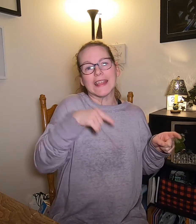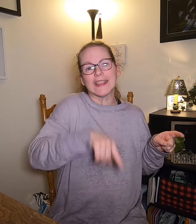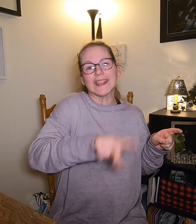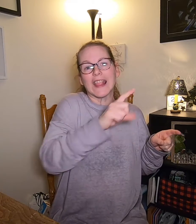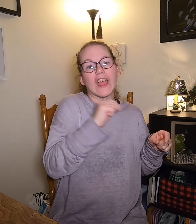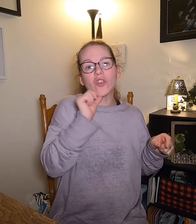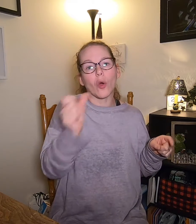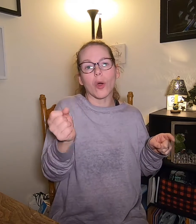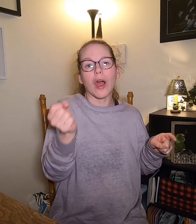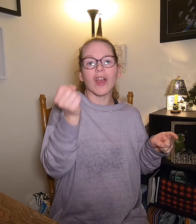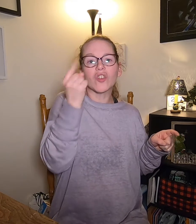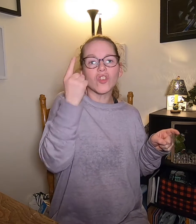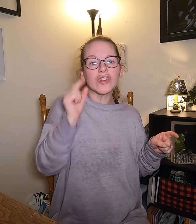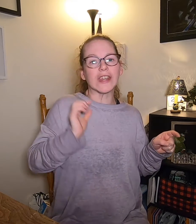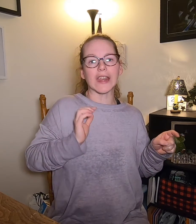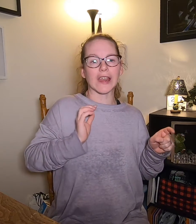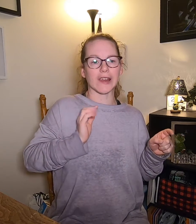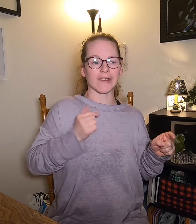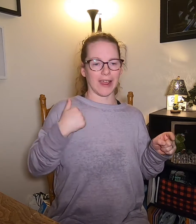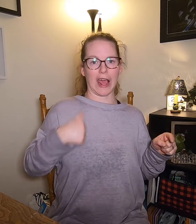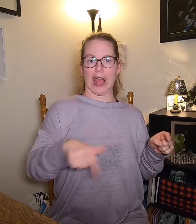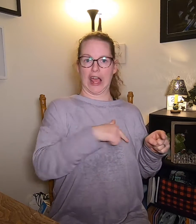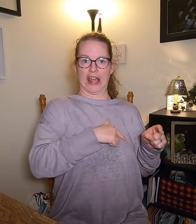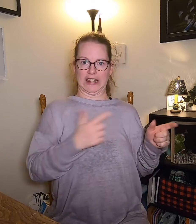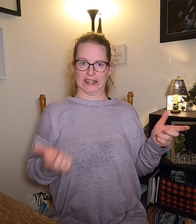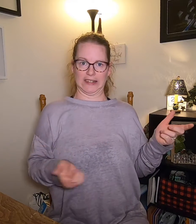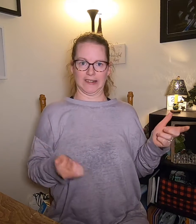they don't understand us.